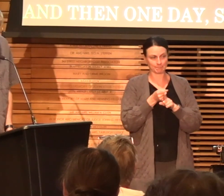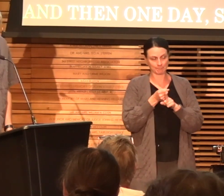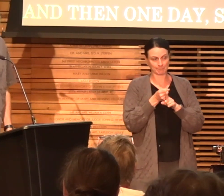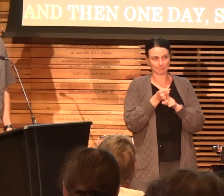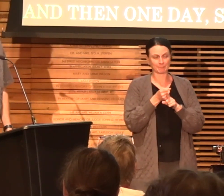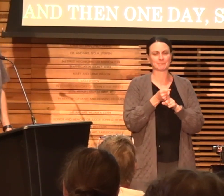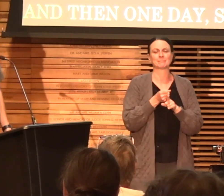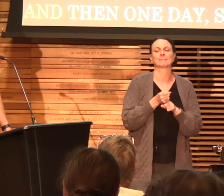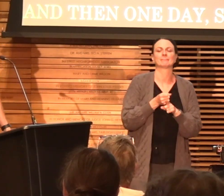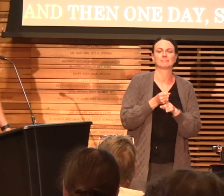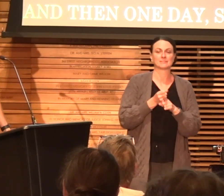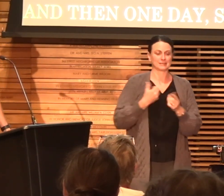she gets to Cape Town.